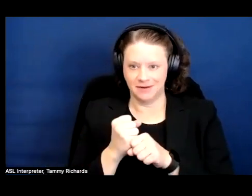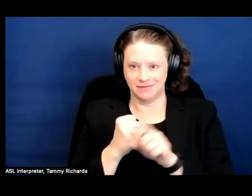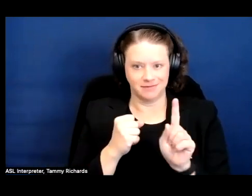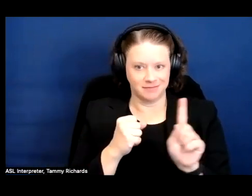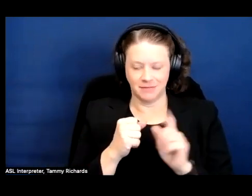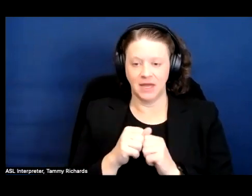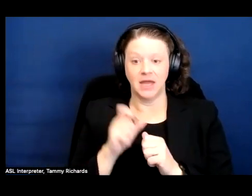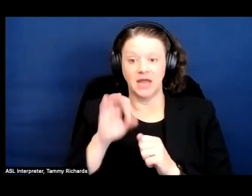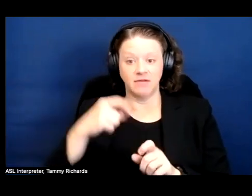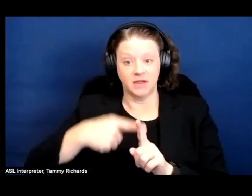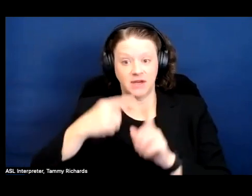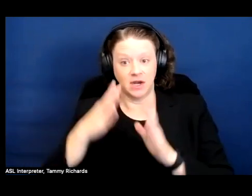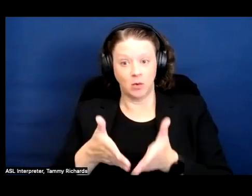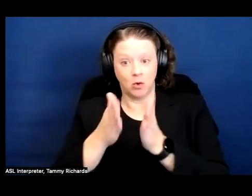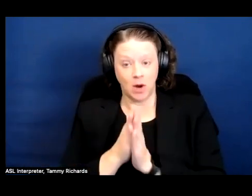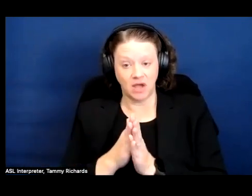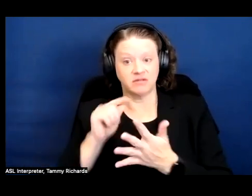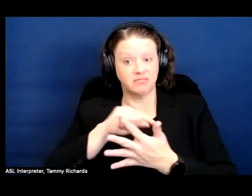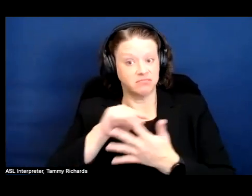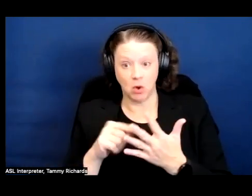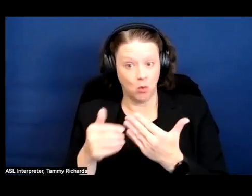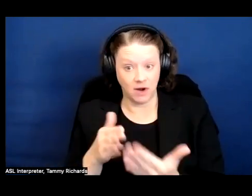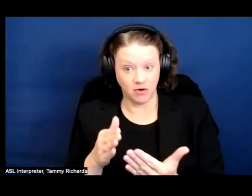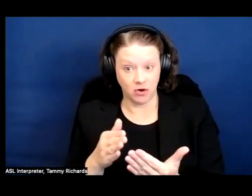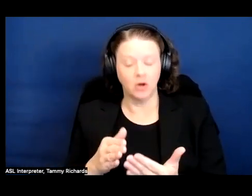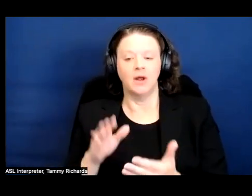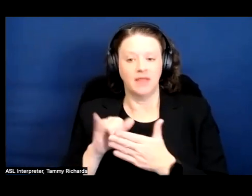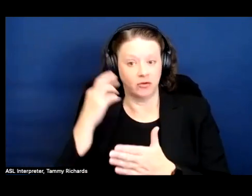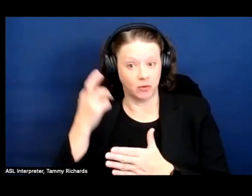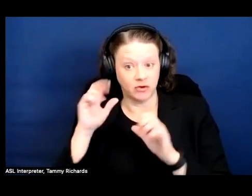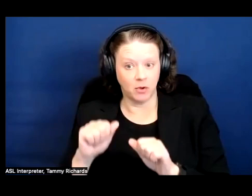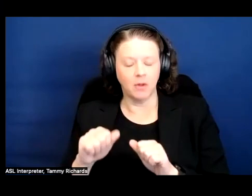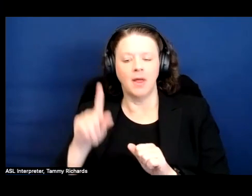with some other cases in California that the failure to engage in an interactive process